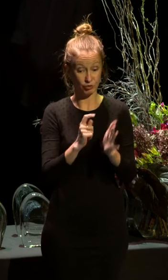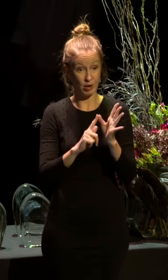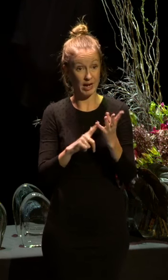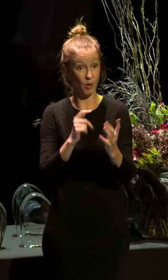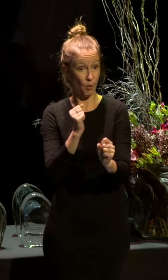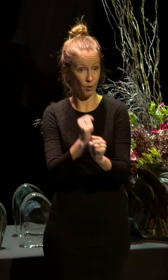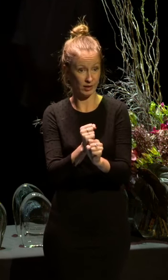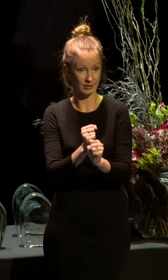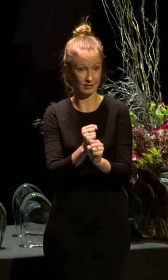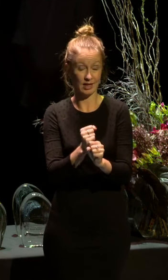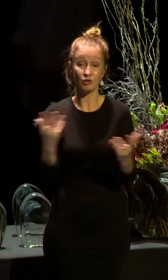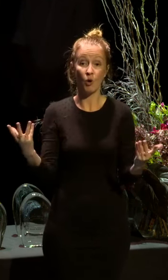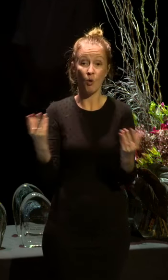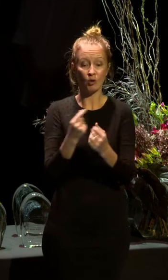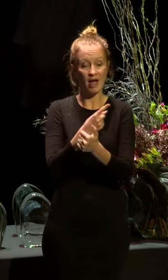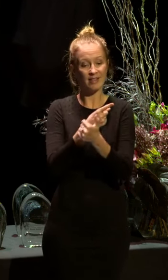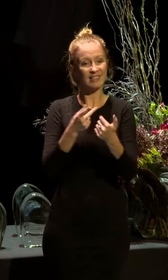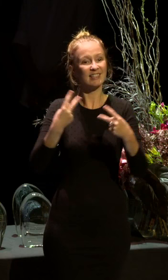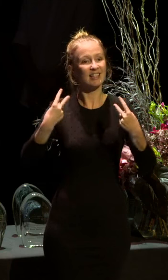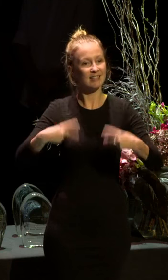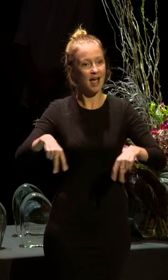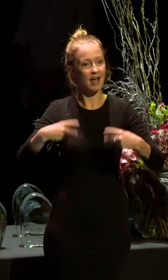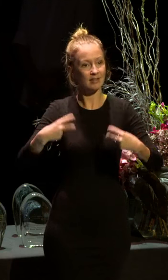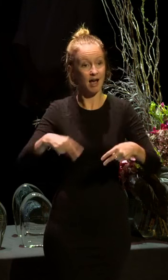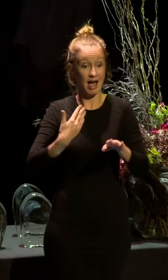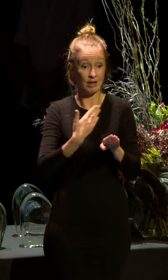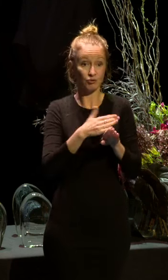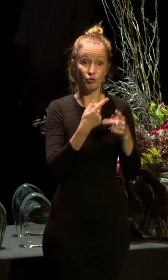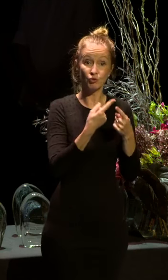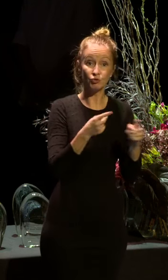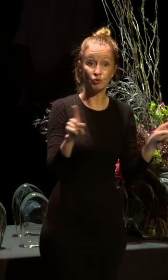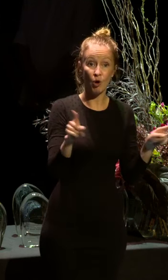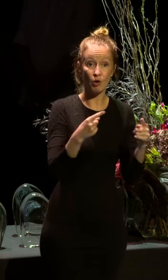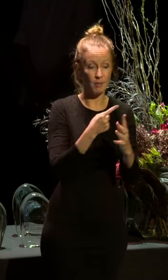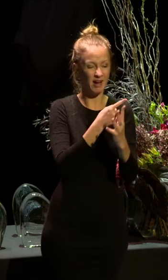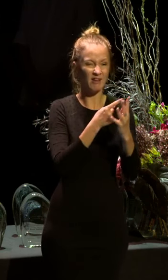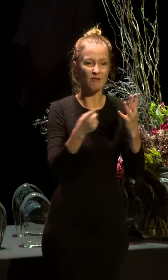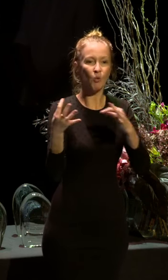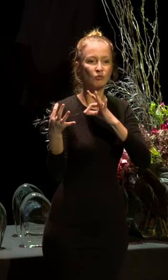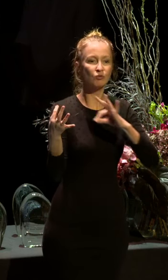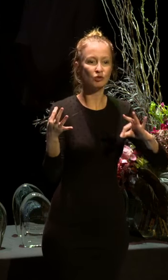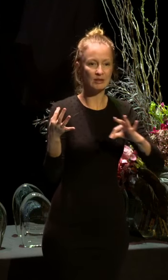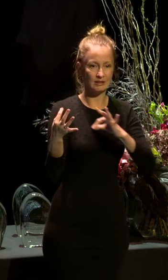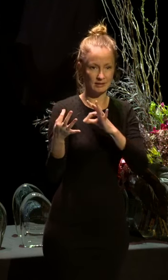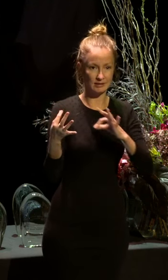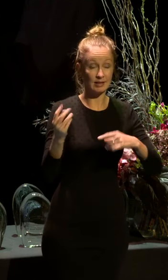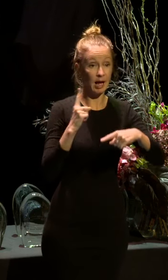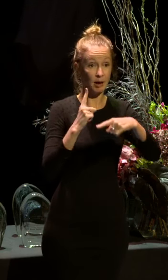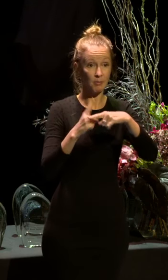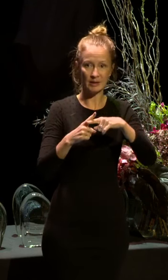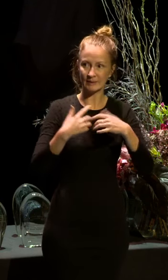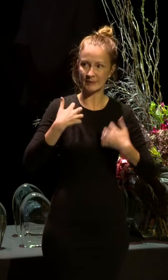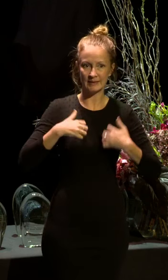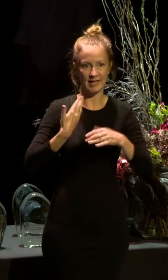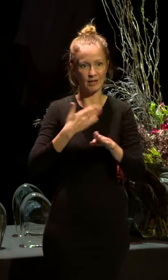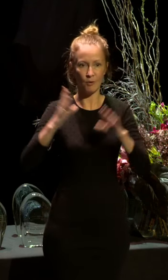an original score by the Zephyr Quartet, and an innovative lighting installation by Geoff Cobham.